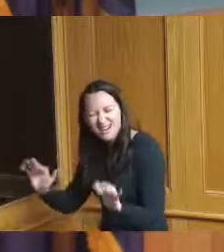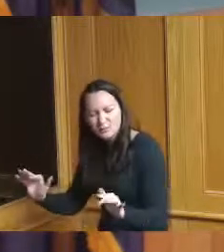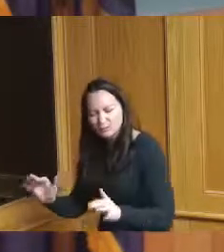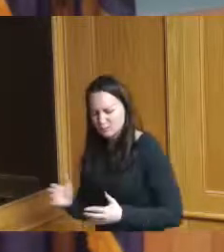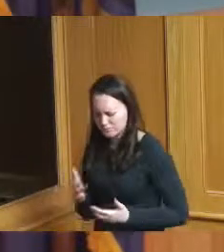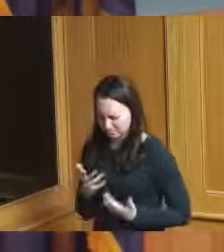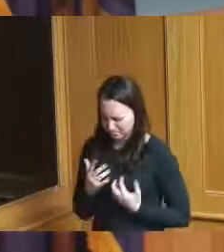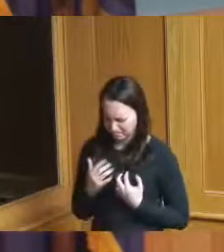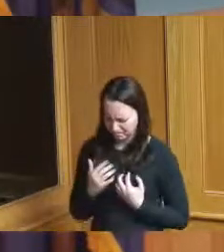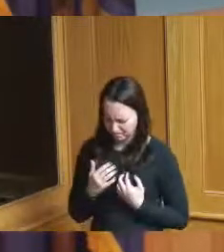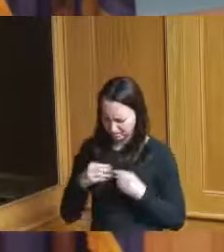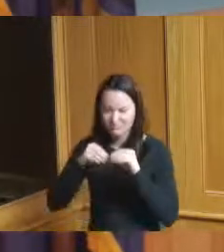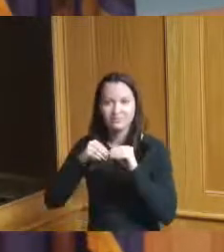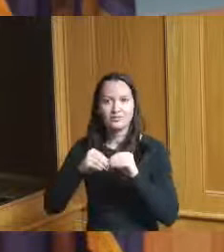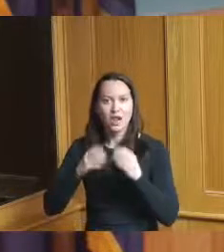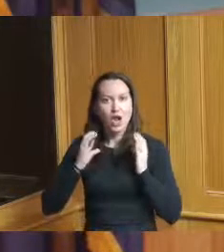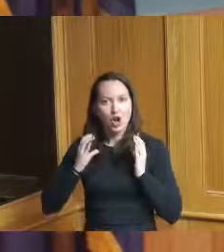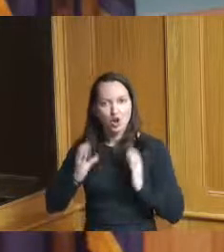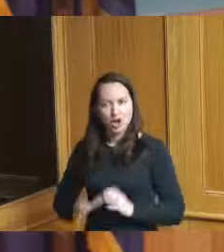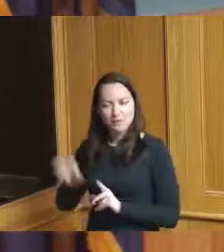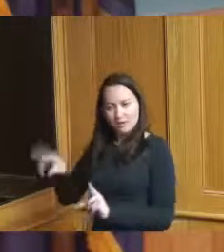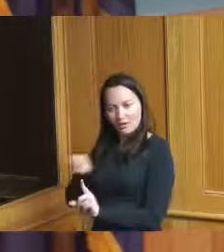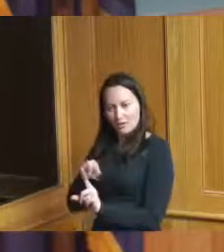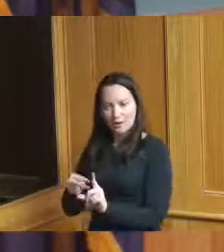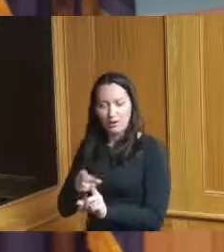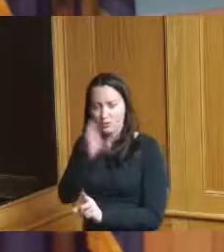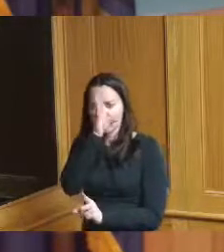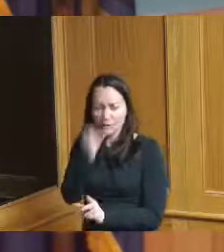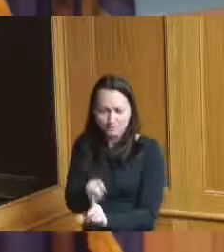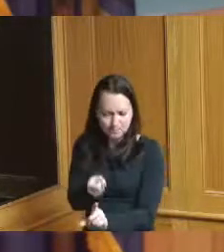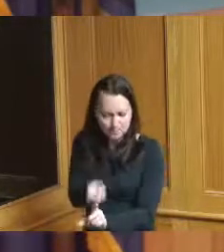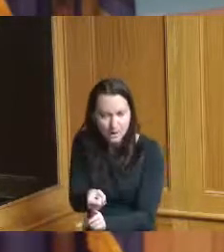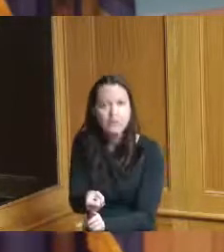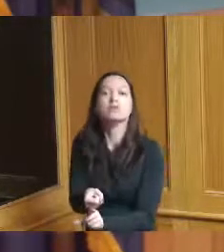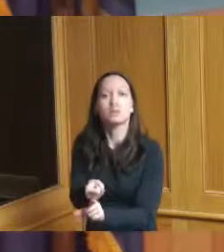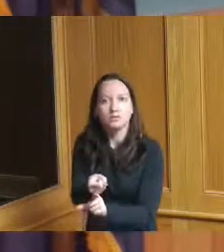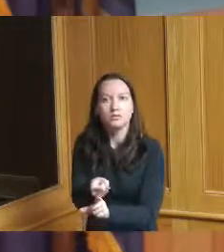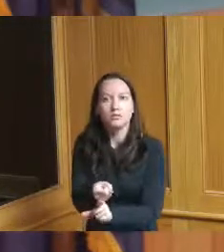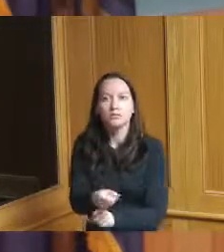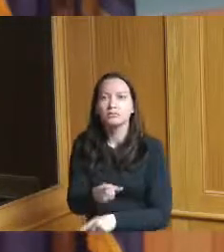trickled down from a customer standpoint but the direct effect so I think that that's